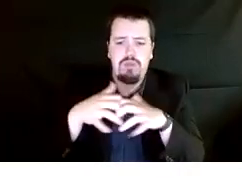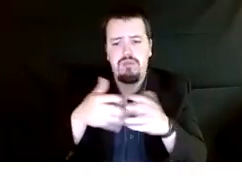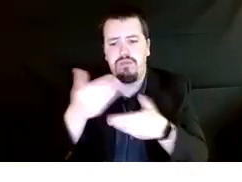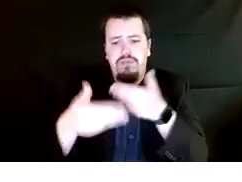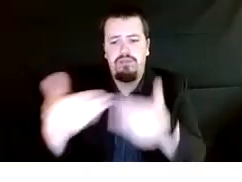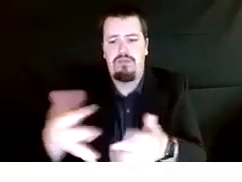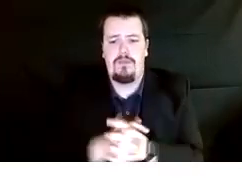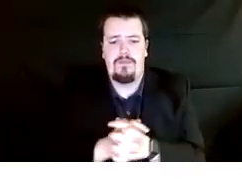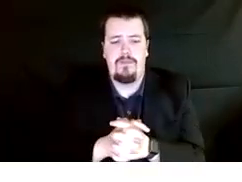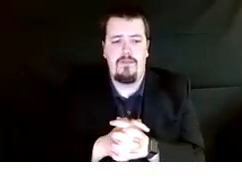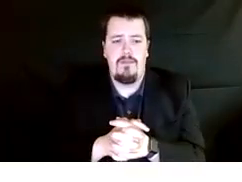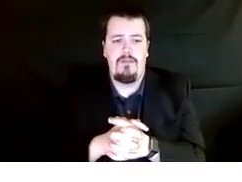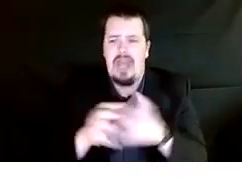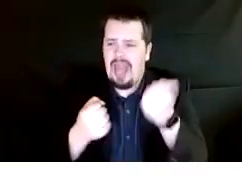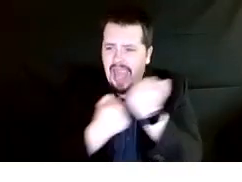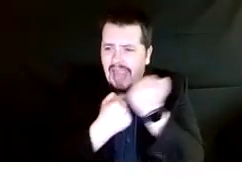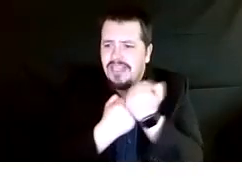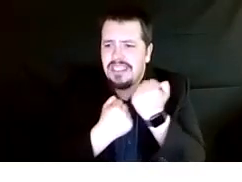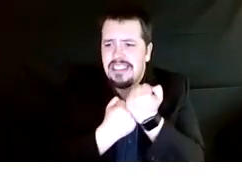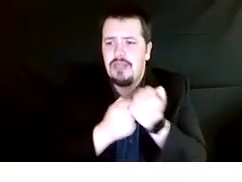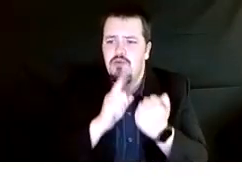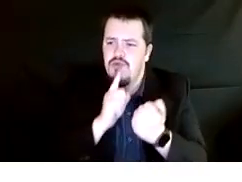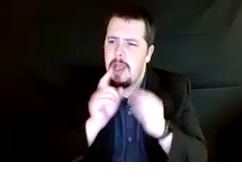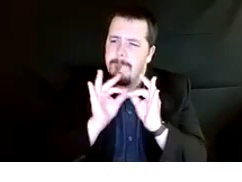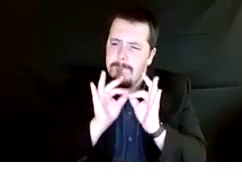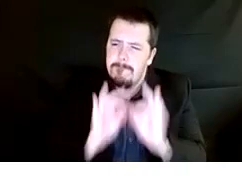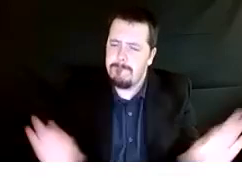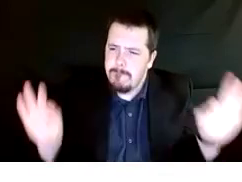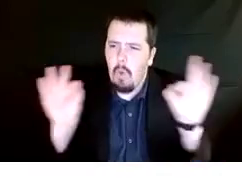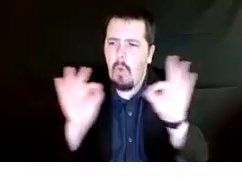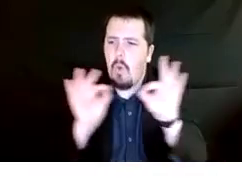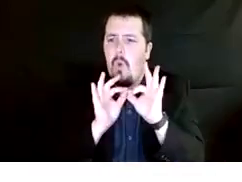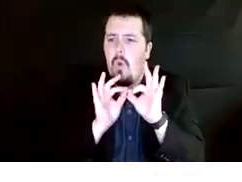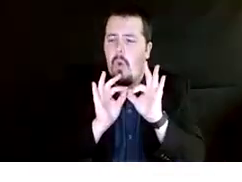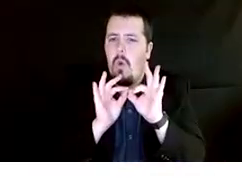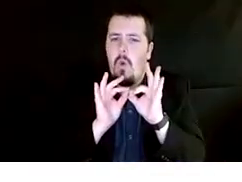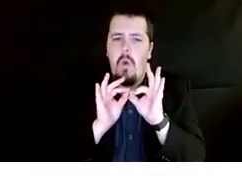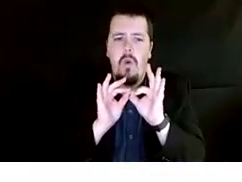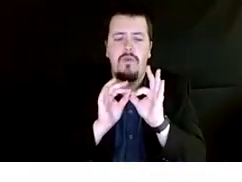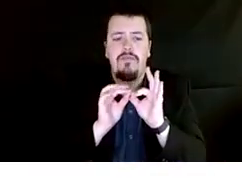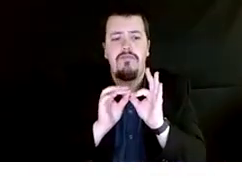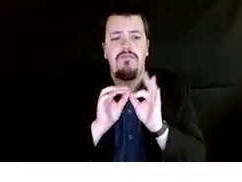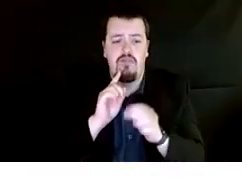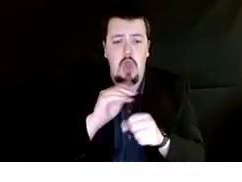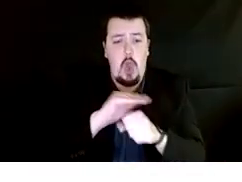advocacy has been critical and it's and if ..COVID gave us a new situation